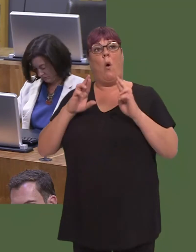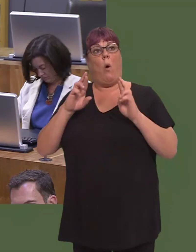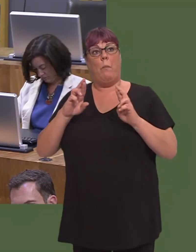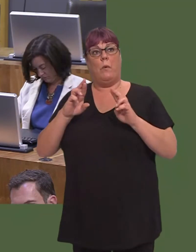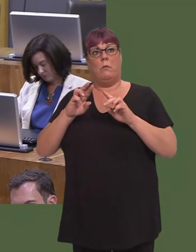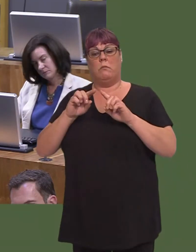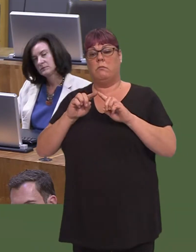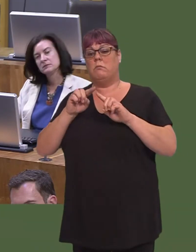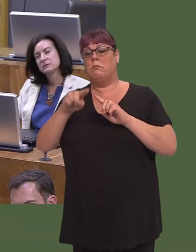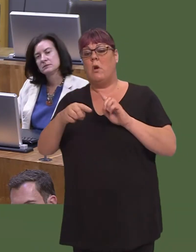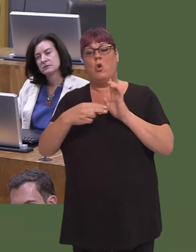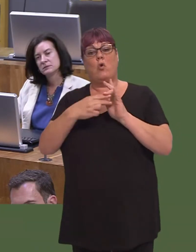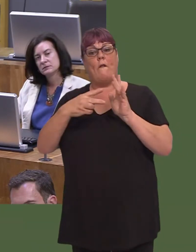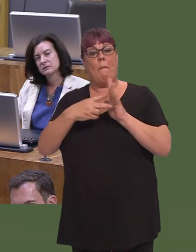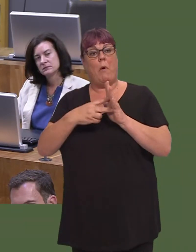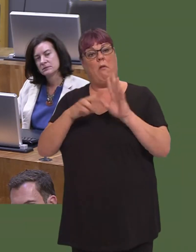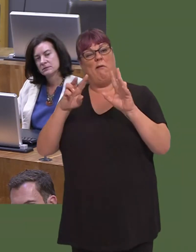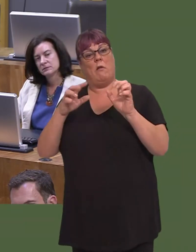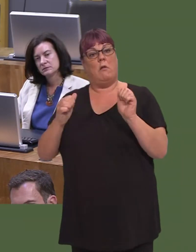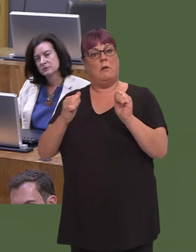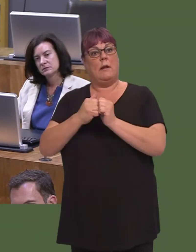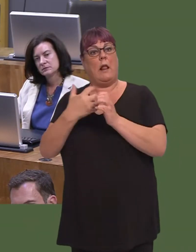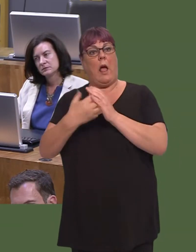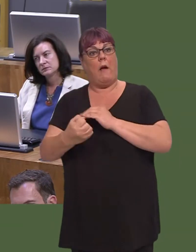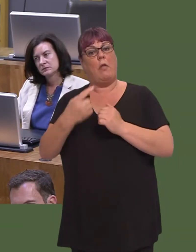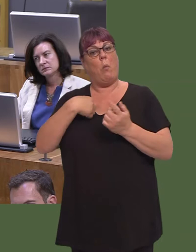rightly, that where new estates of houses are built, people are, these days, often told